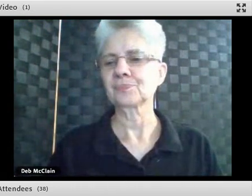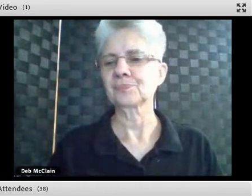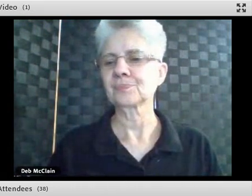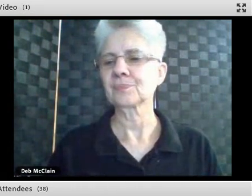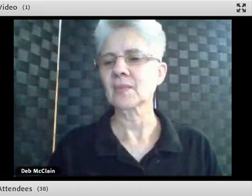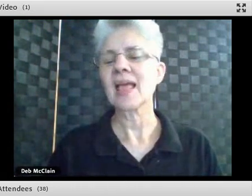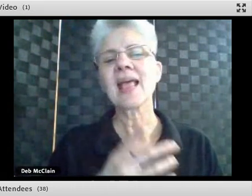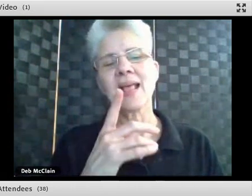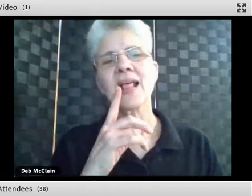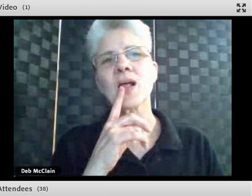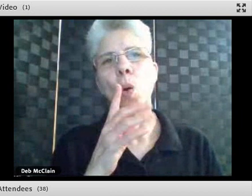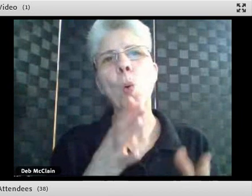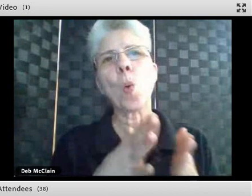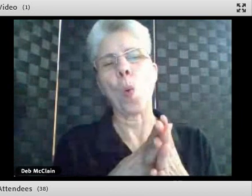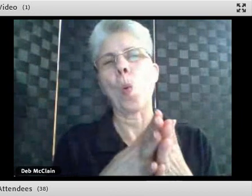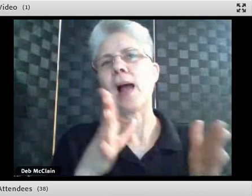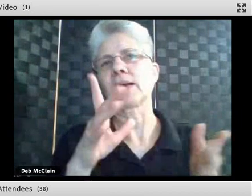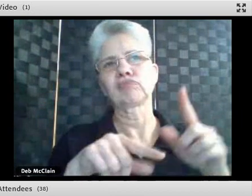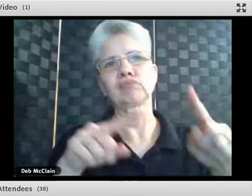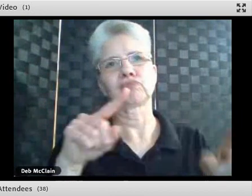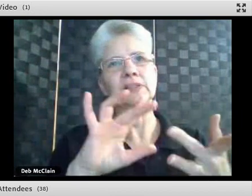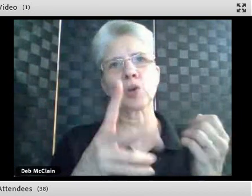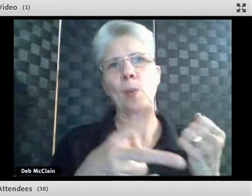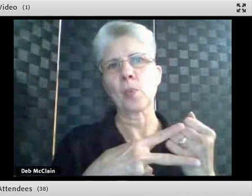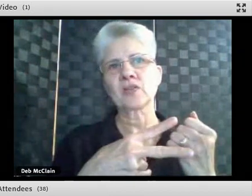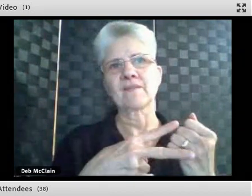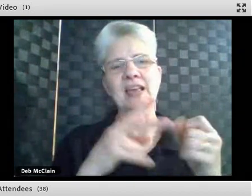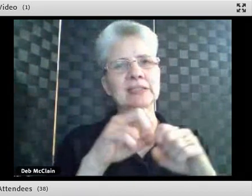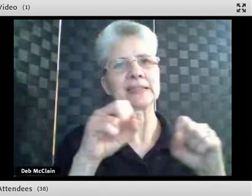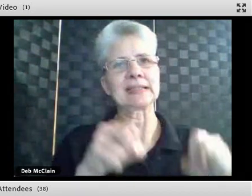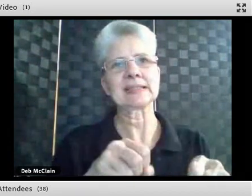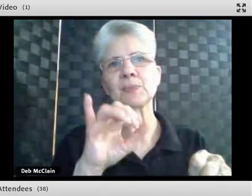So there is a wide range of digital preservation systems.